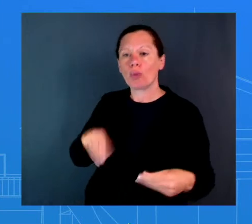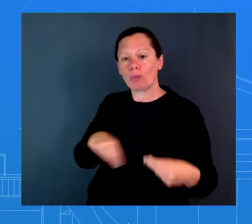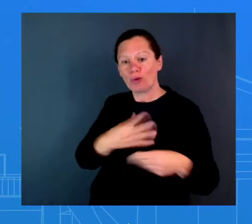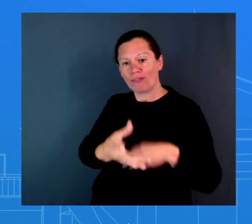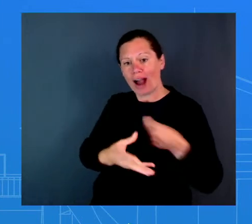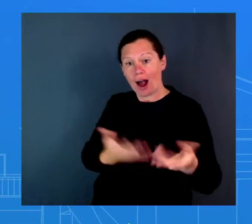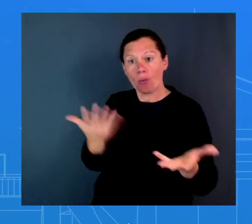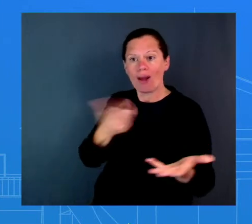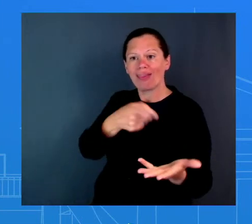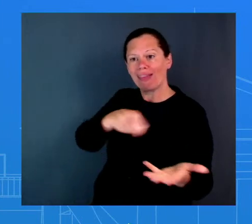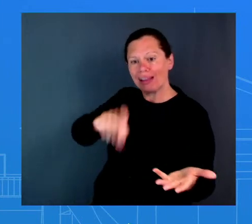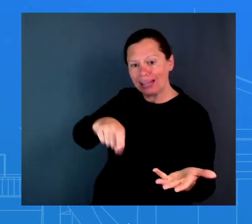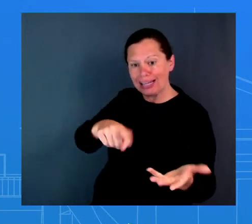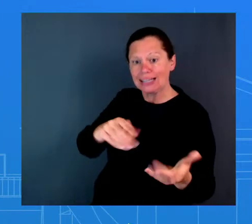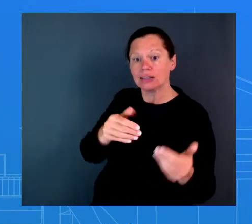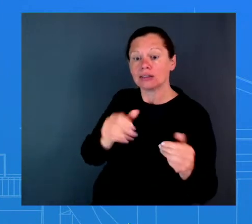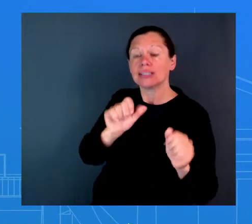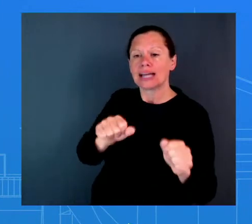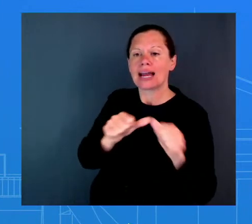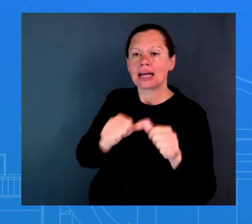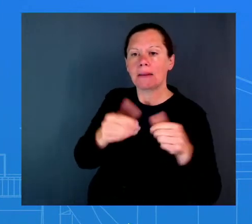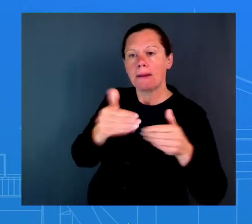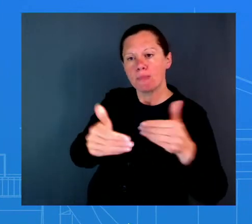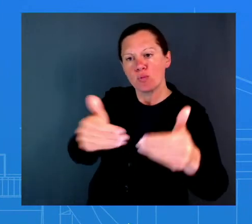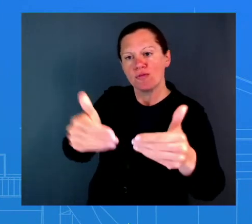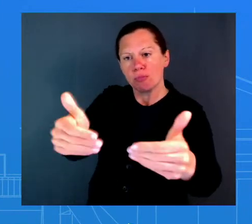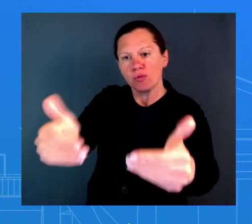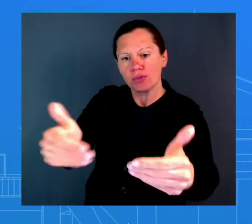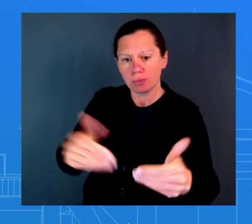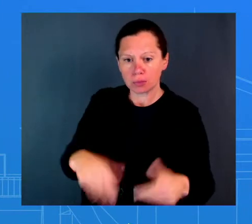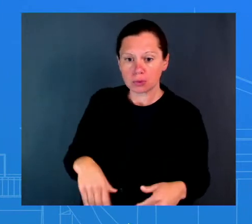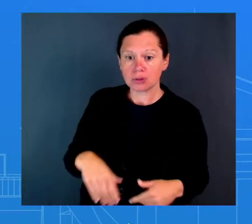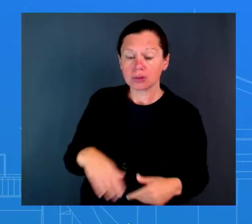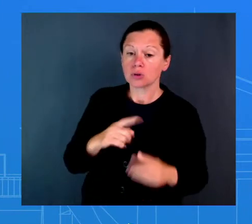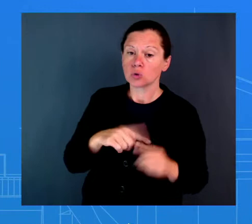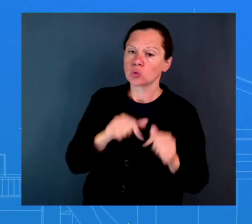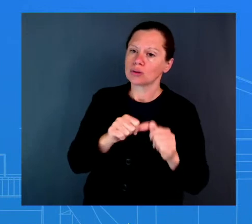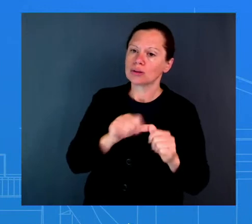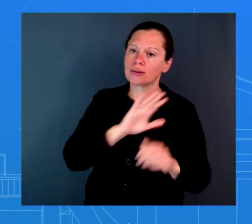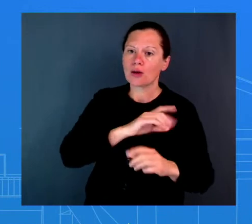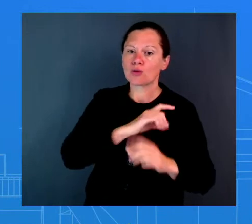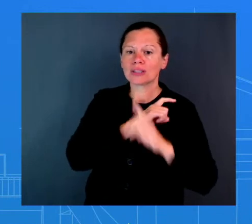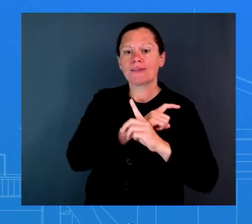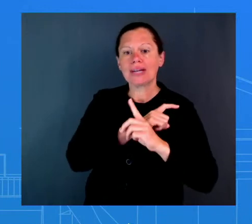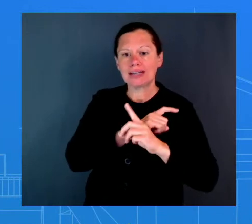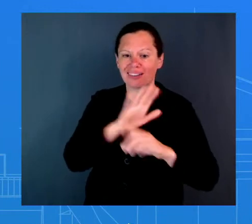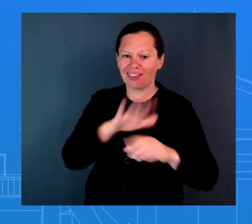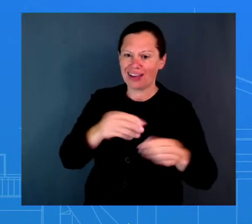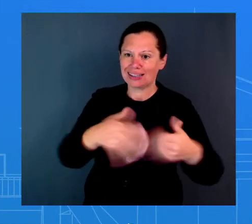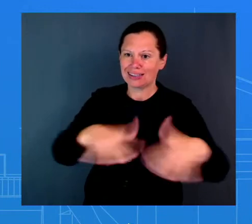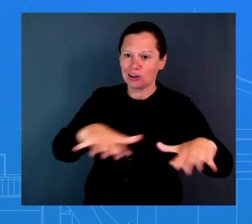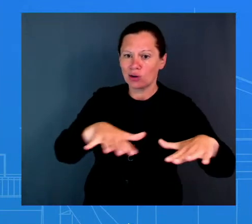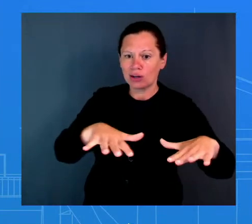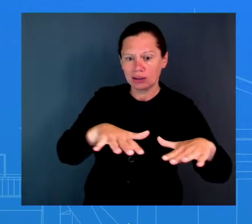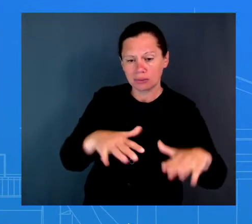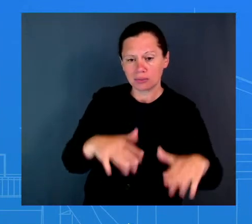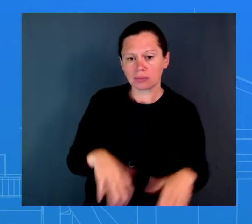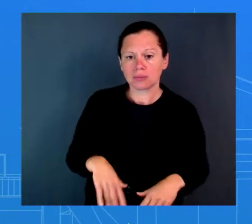but also critically defend the territory that they continue to hold against Russian efforts to overrun it and occupy it,